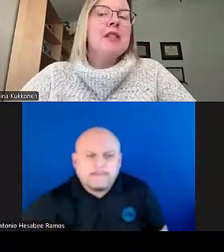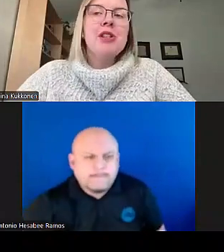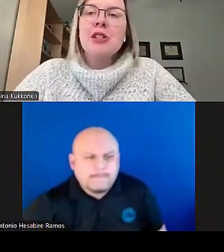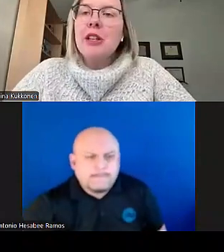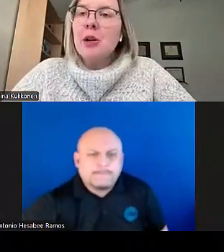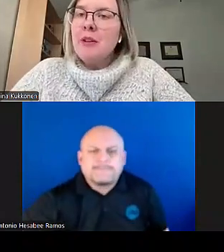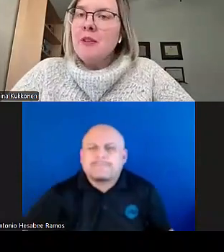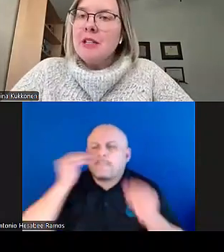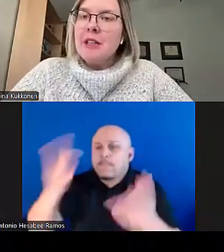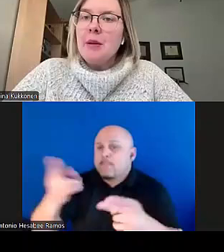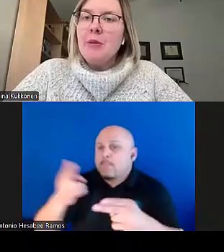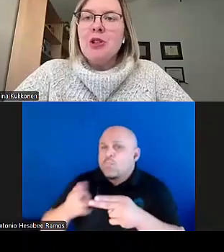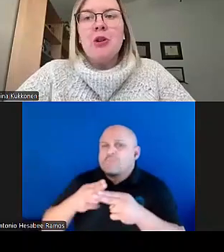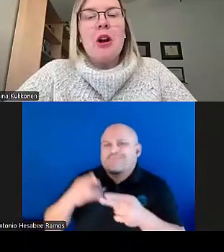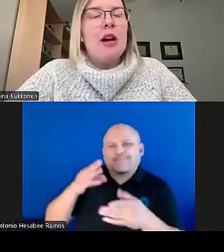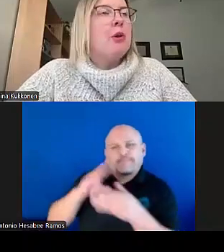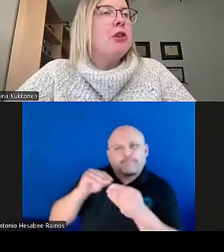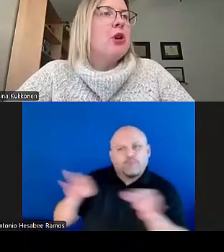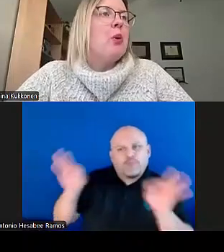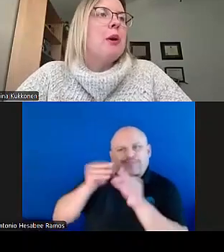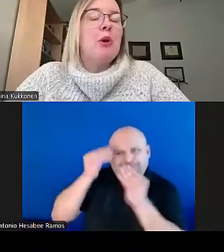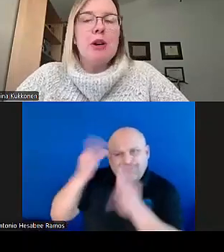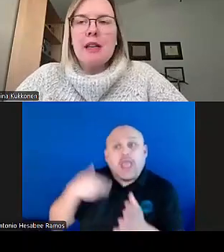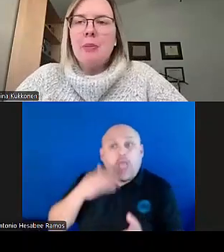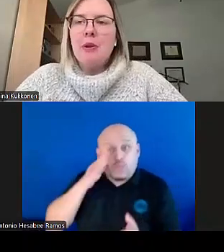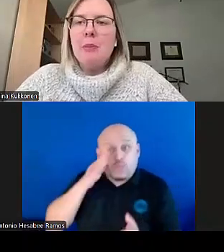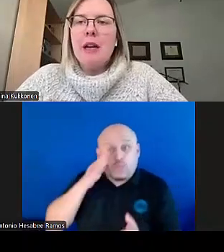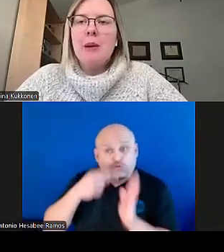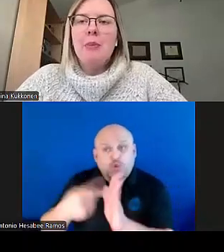And this is just a little bit of a disclaimer, so I will show one more example that Patty